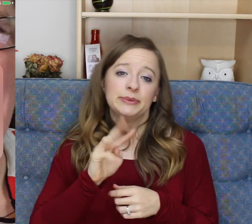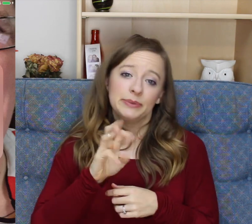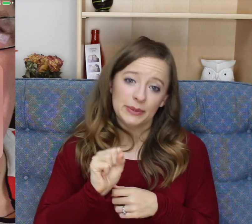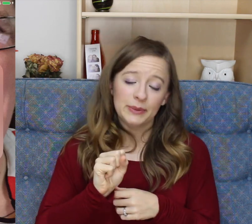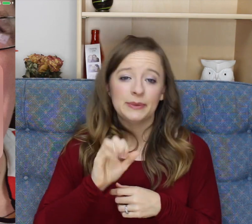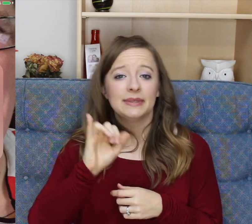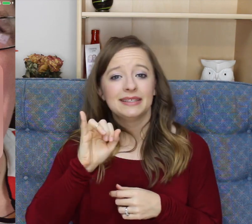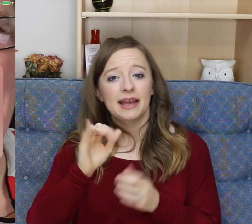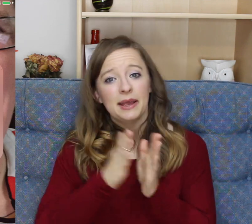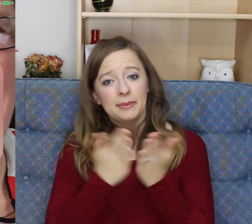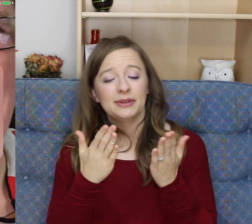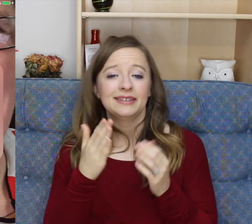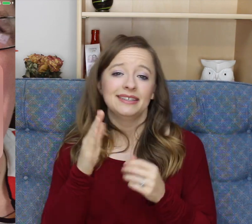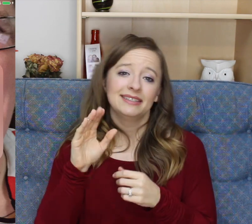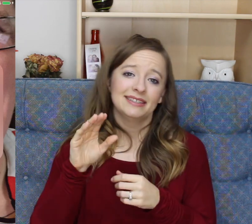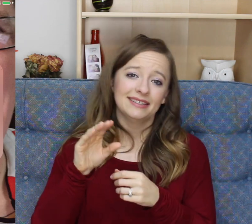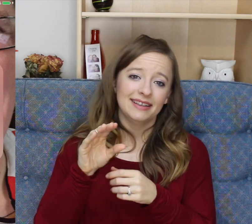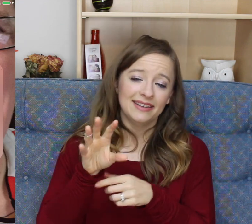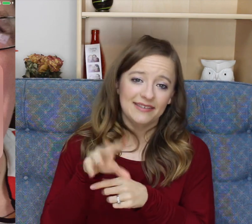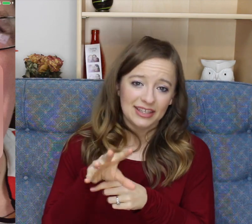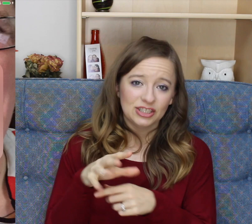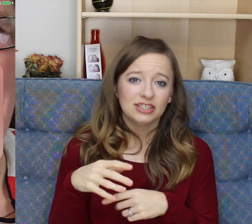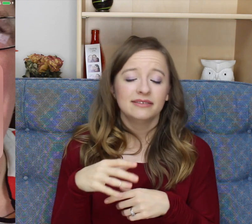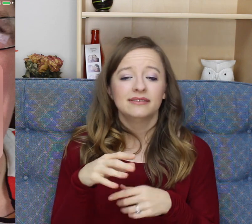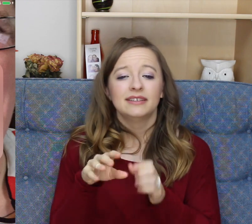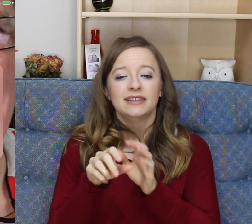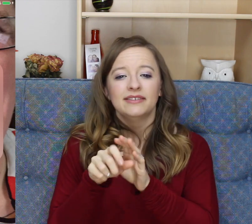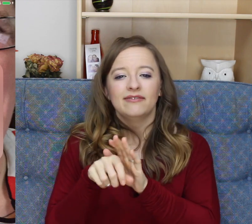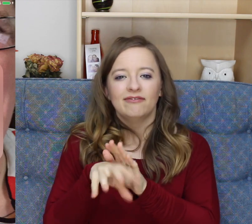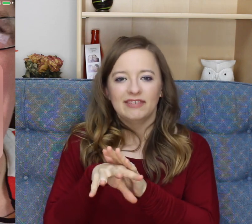iBooks Flashlight, and User Testing. User Testing is